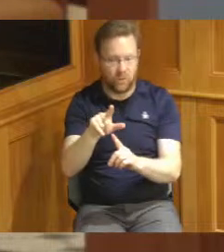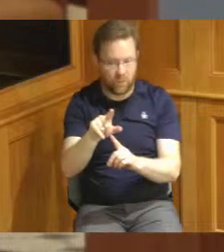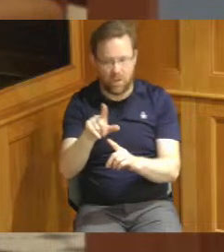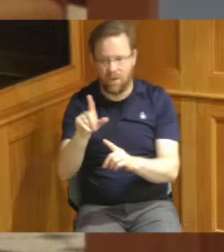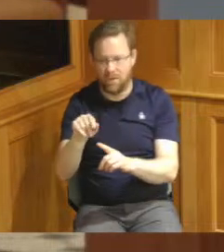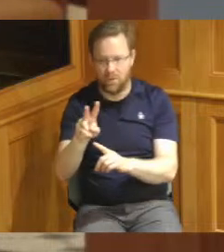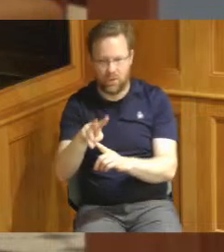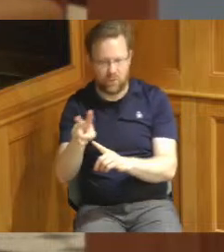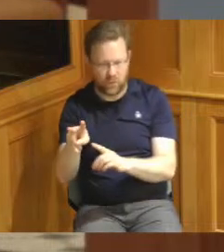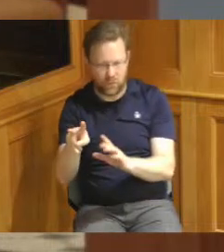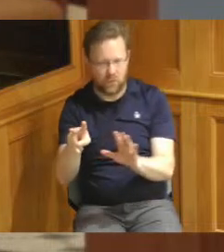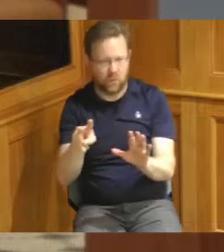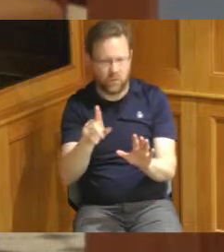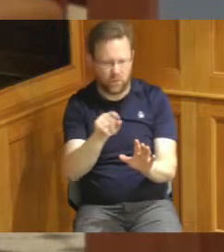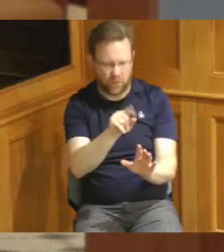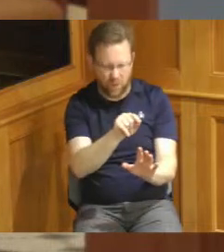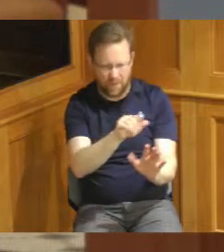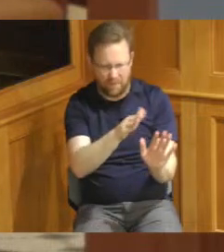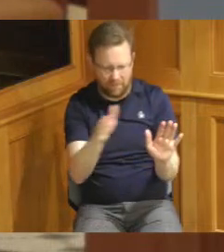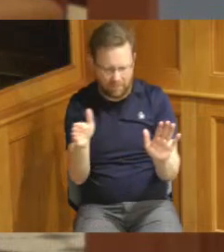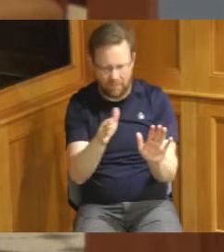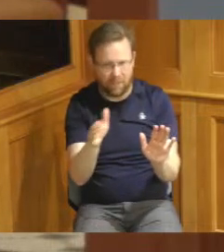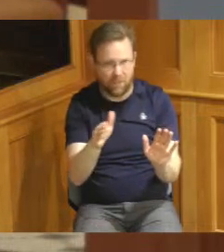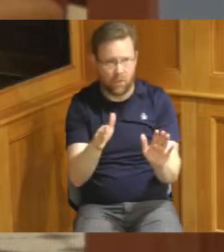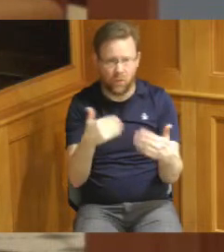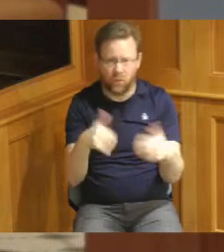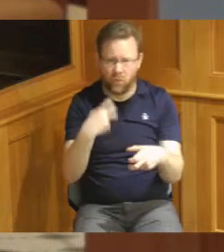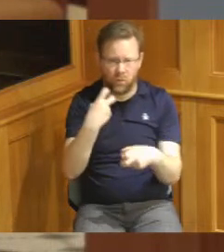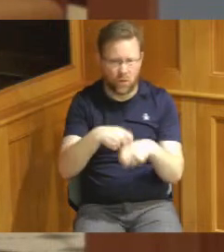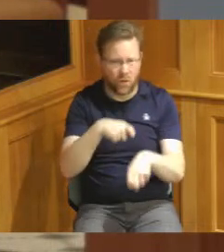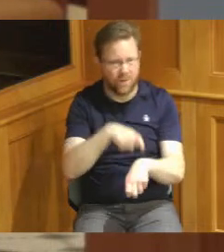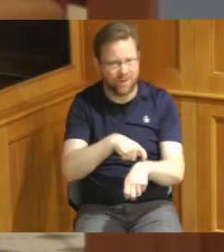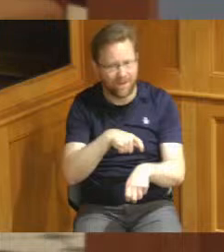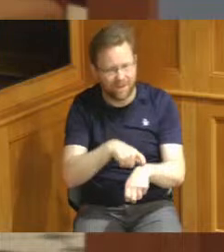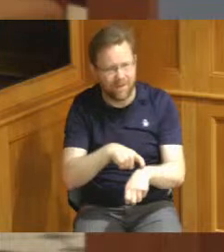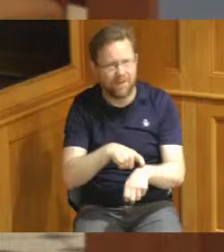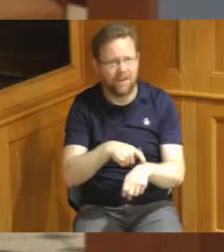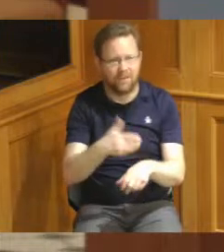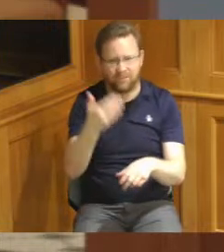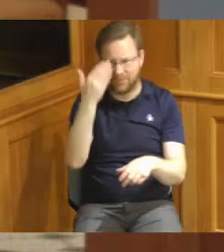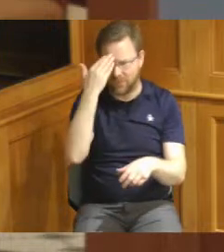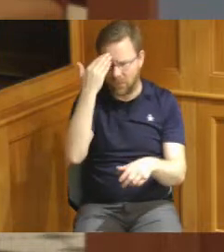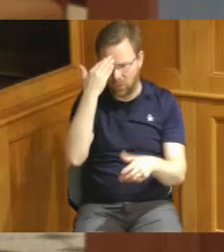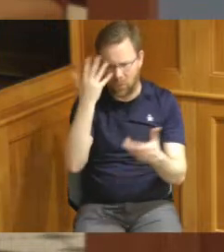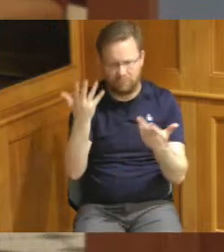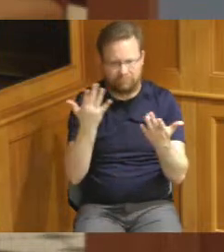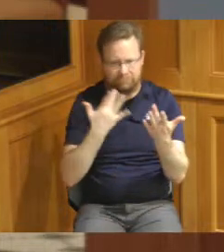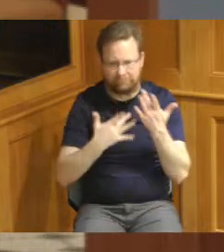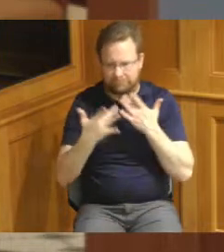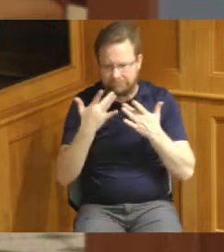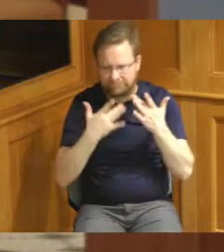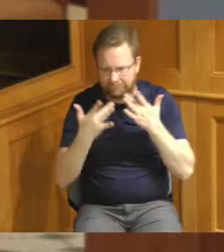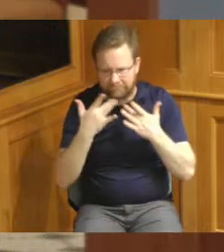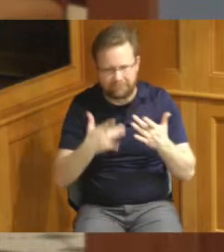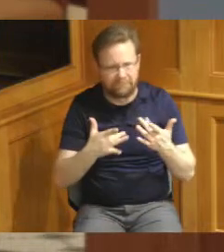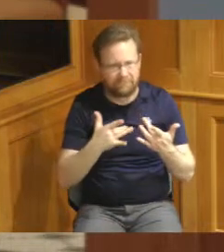Youth Center for 1.809 million we have item number 10 this is a resolution authorizing the purchase